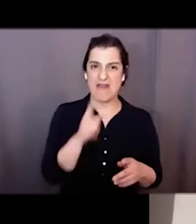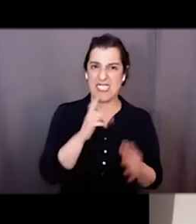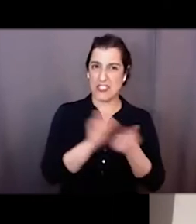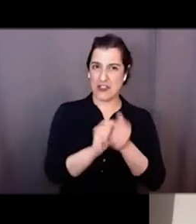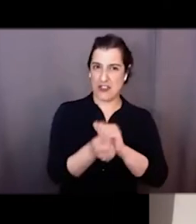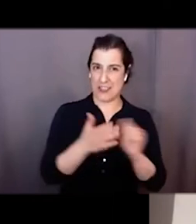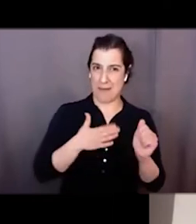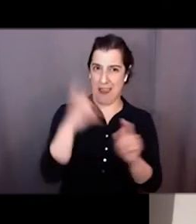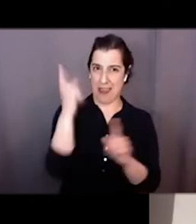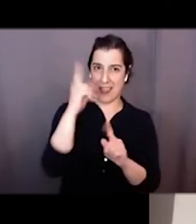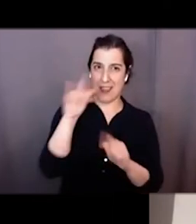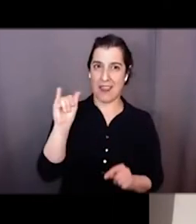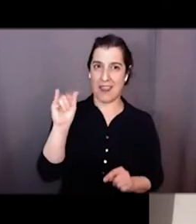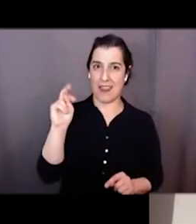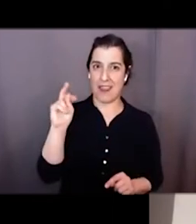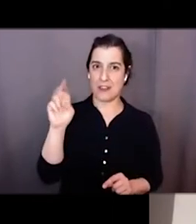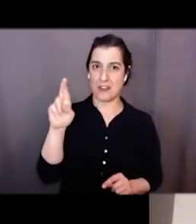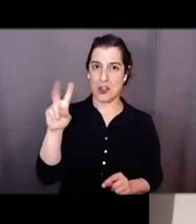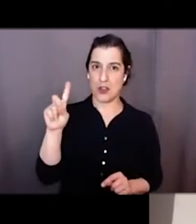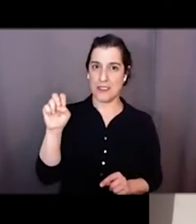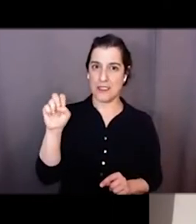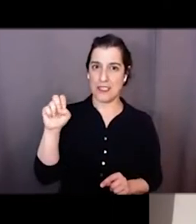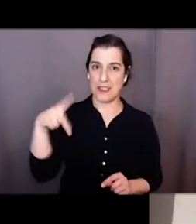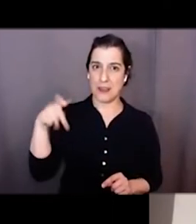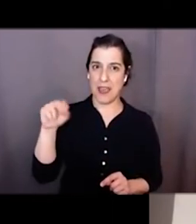also just a vulnerability of our lives.